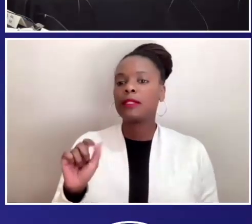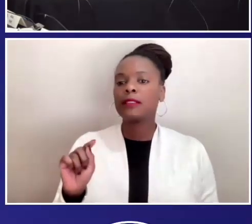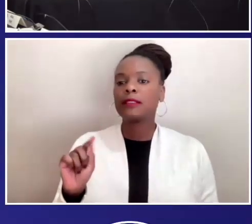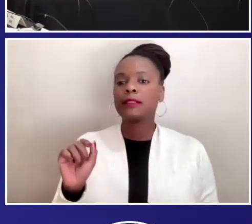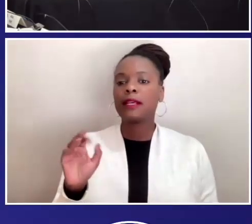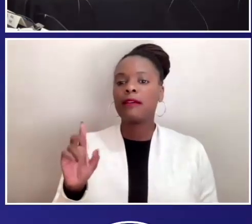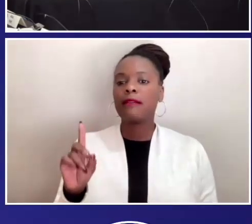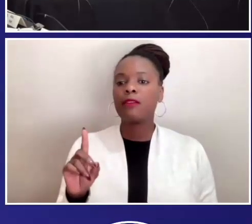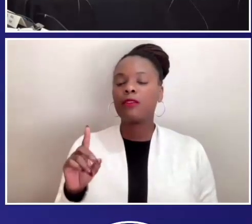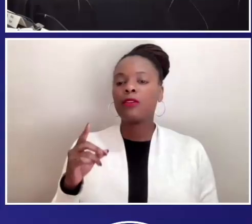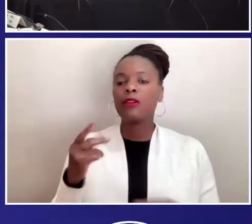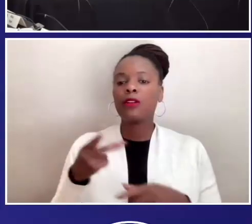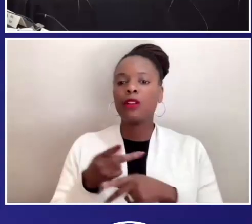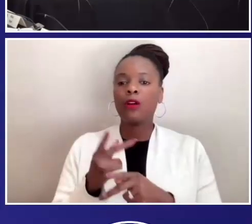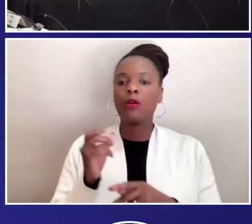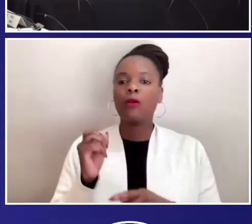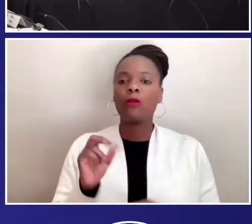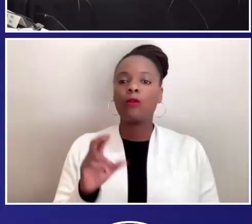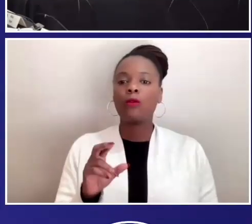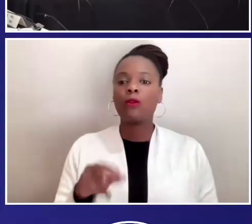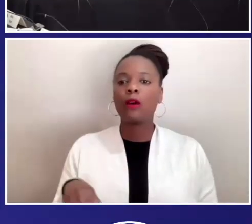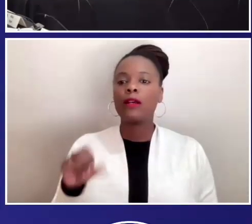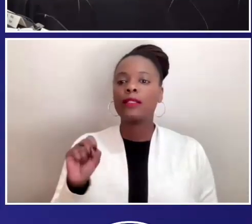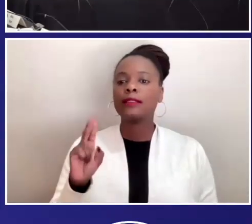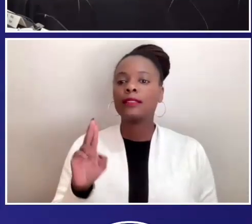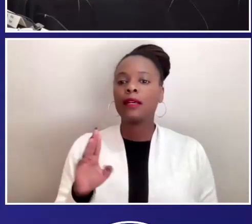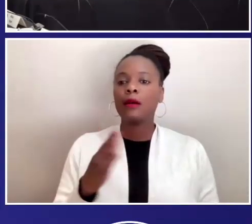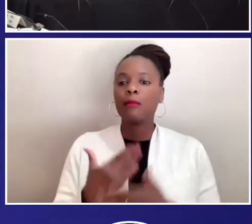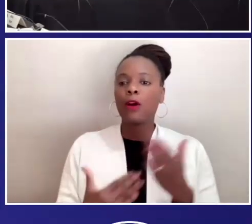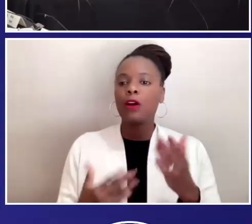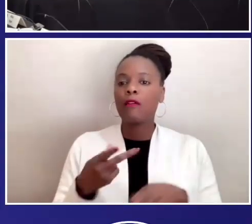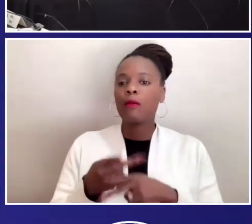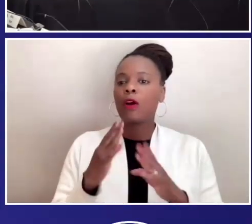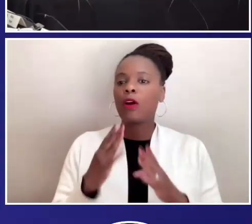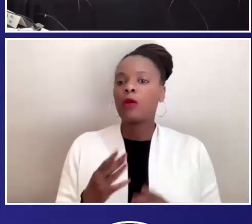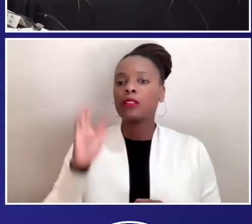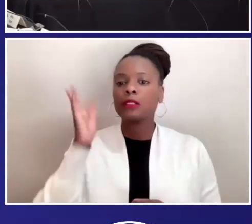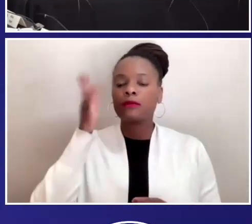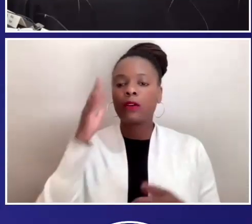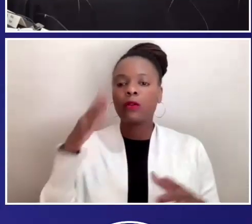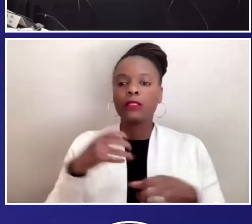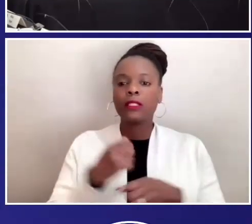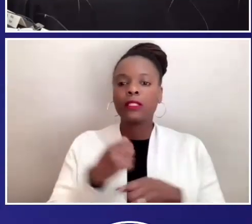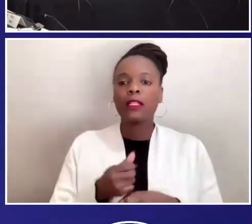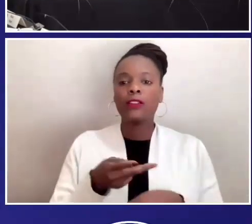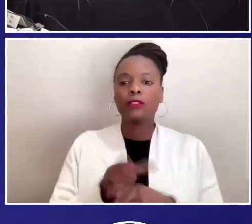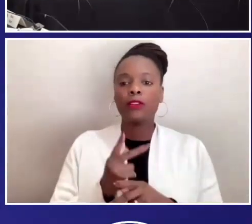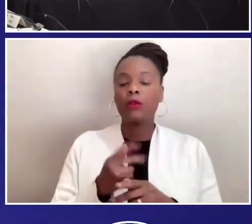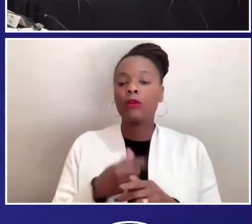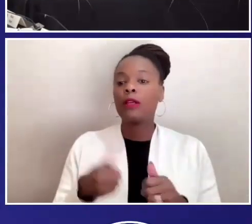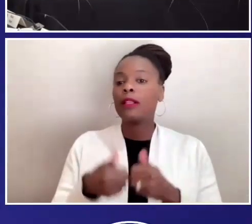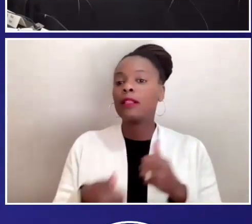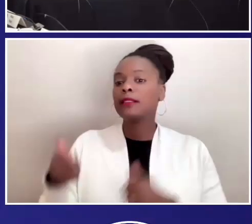the Secretary pays to the holder the remaining accrued interest for the period not to exceed three consecutive years from